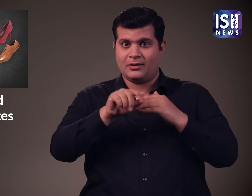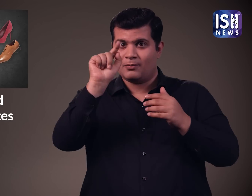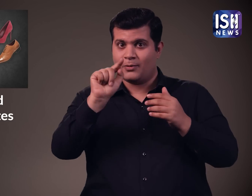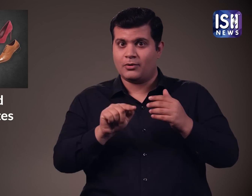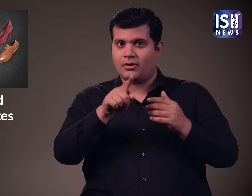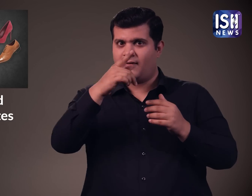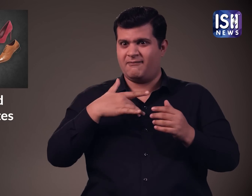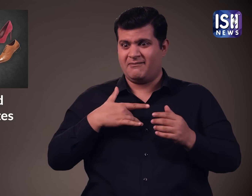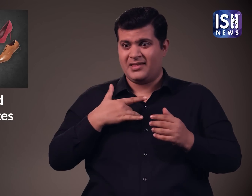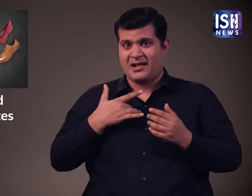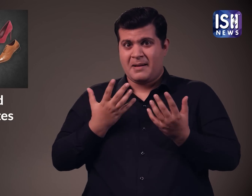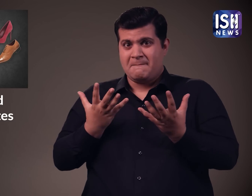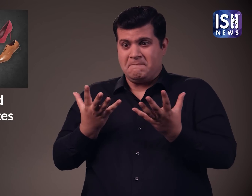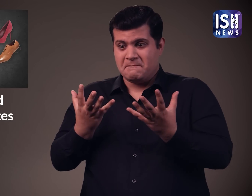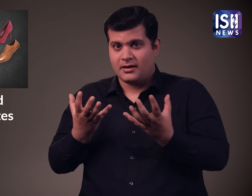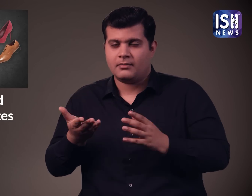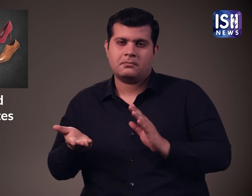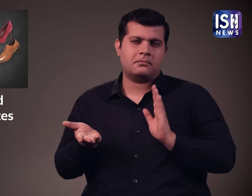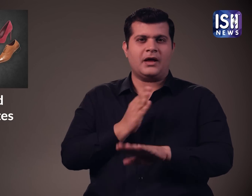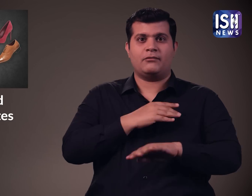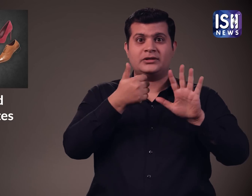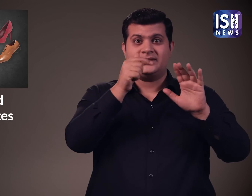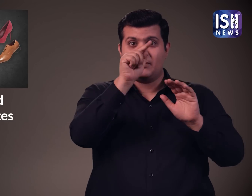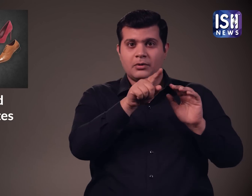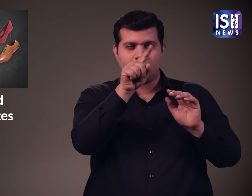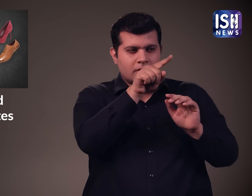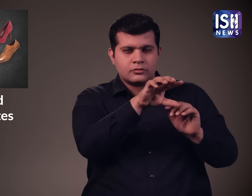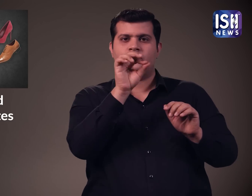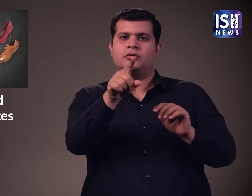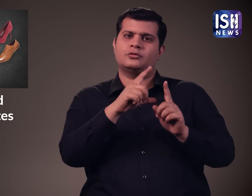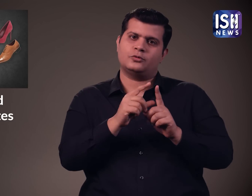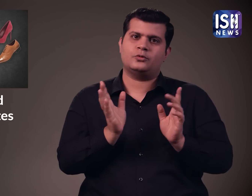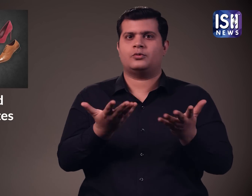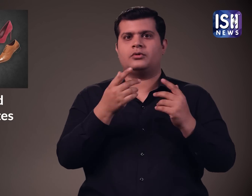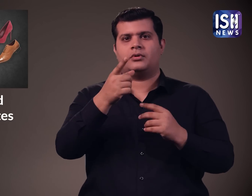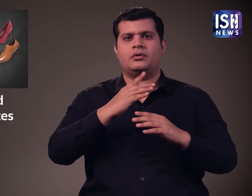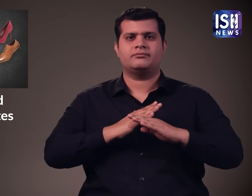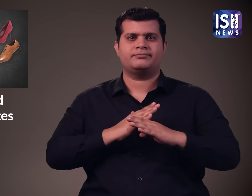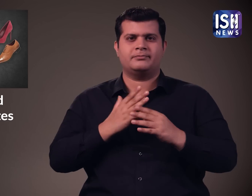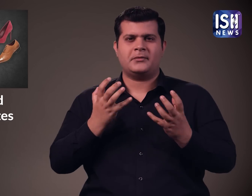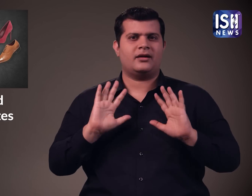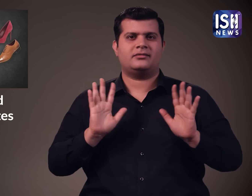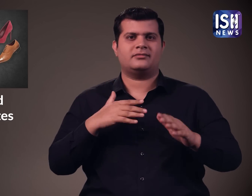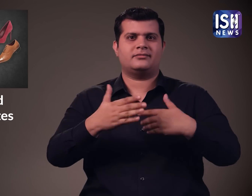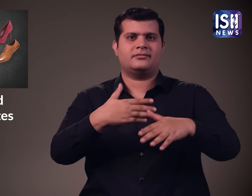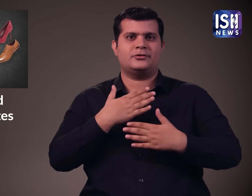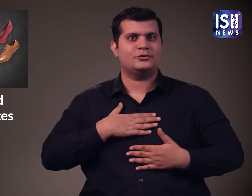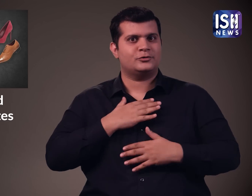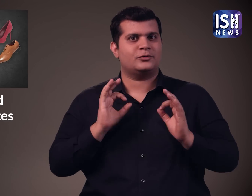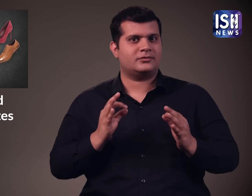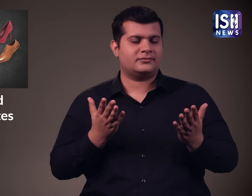These were the points that you need to remember to prevent shoe bite. Go ahead and try them.